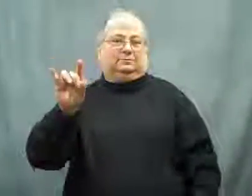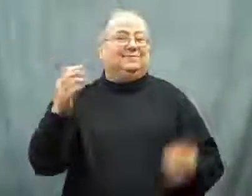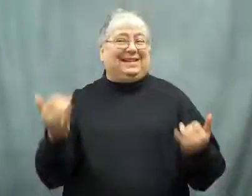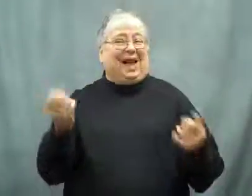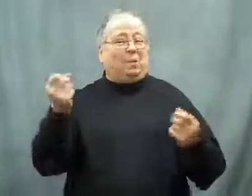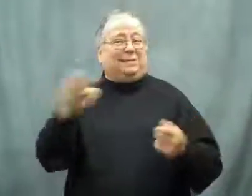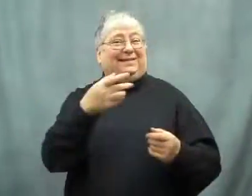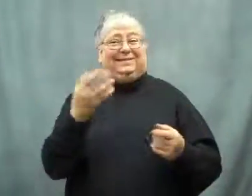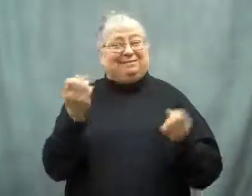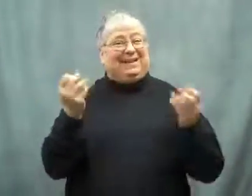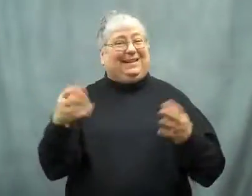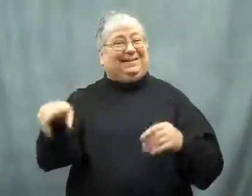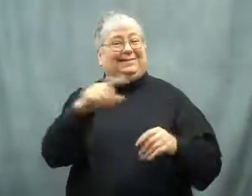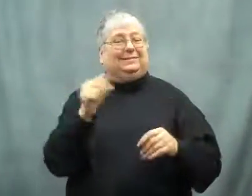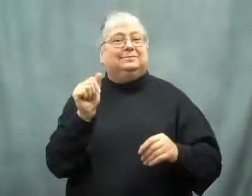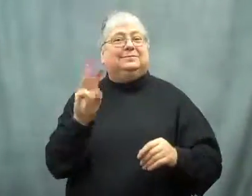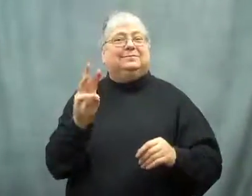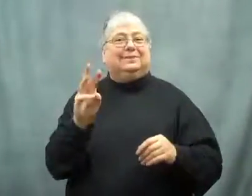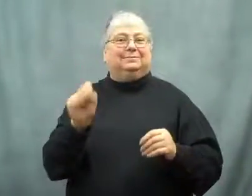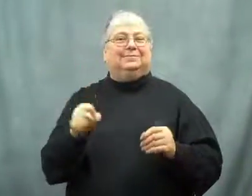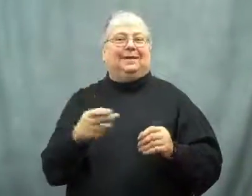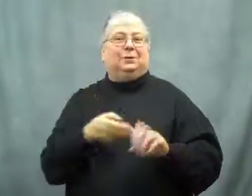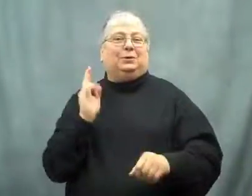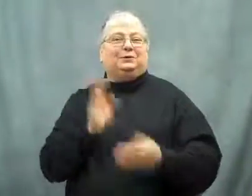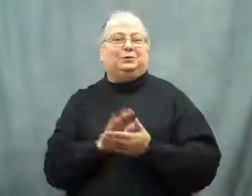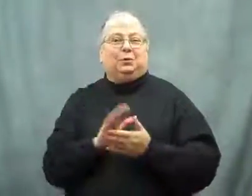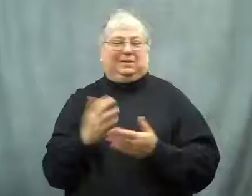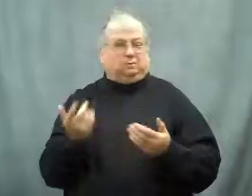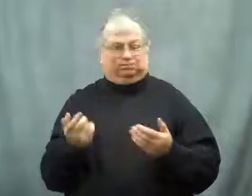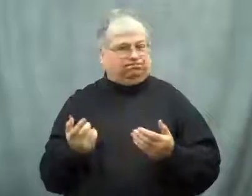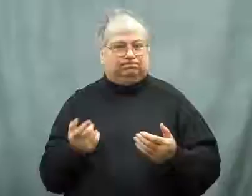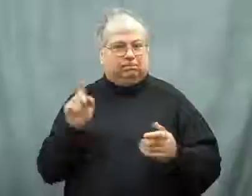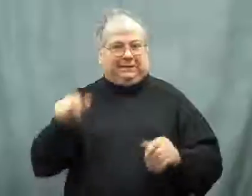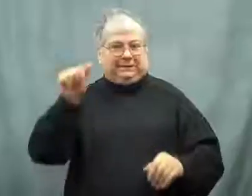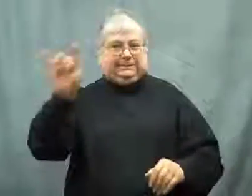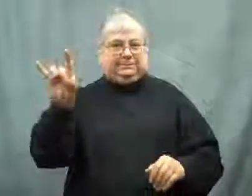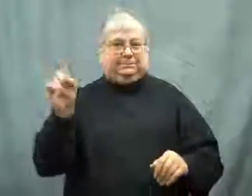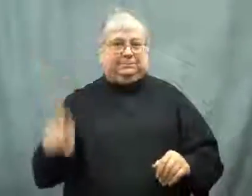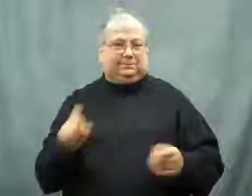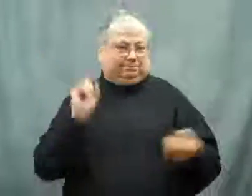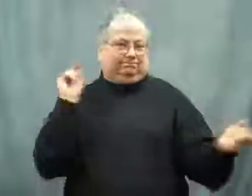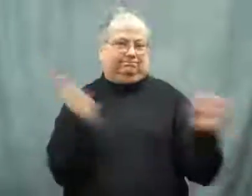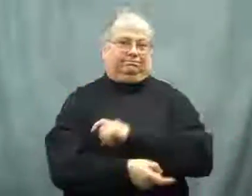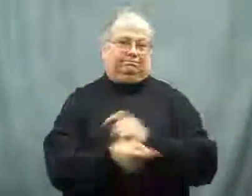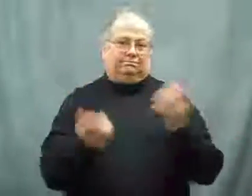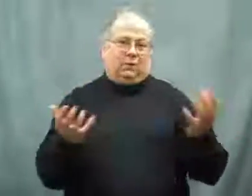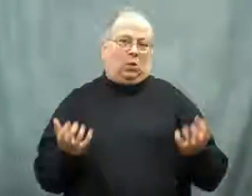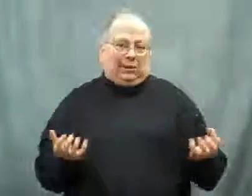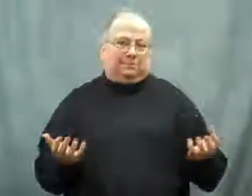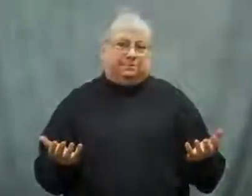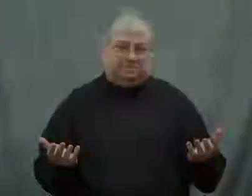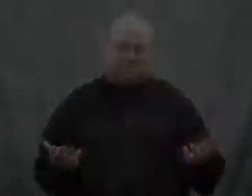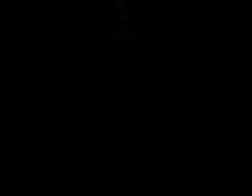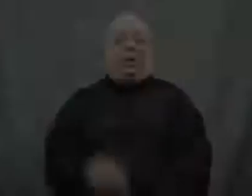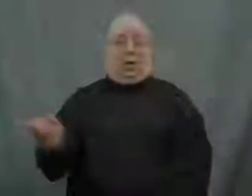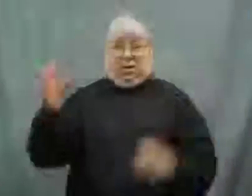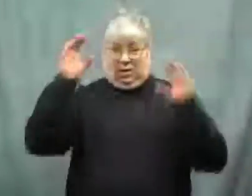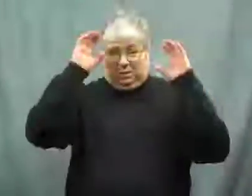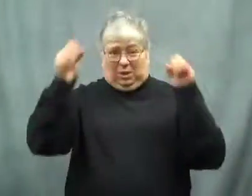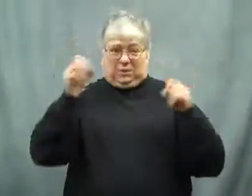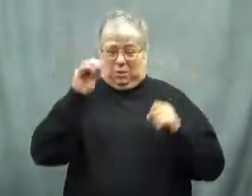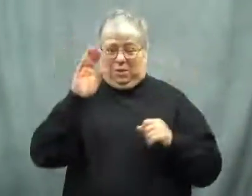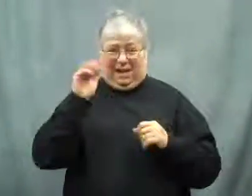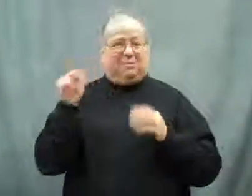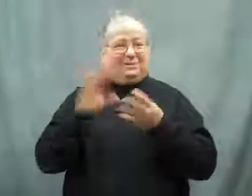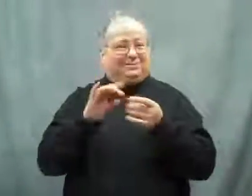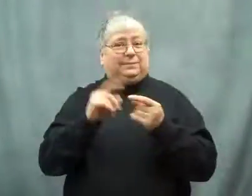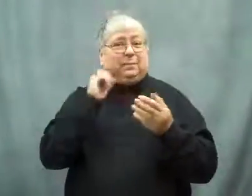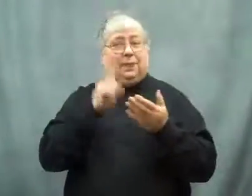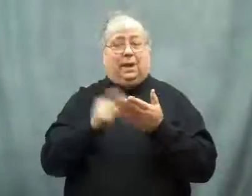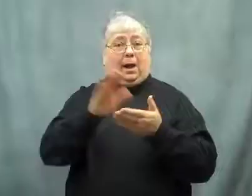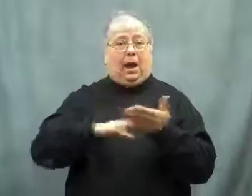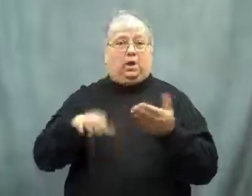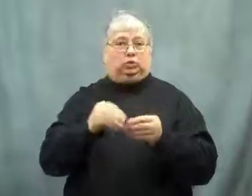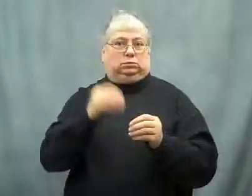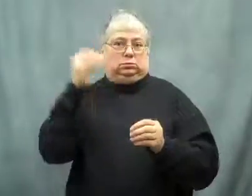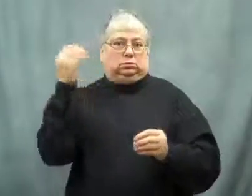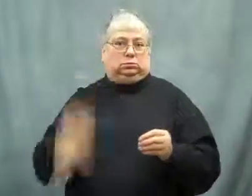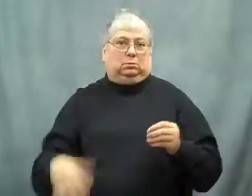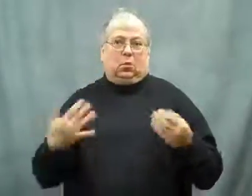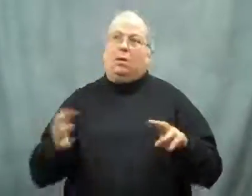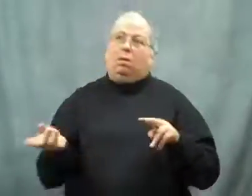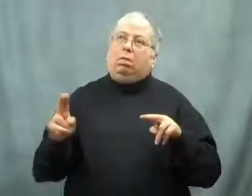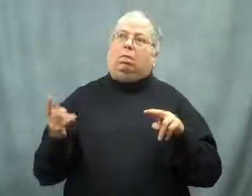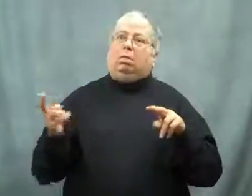Many can quit at 16 today. He wants it raised to 18.